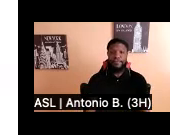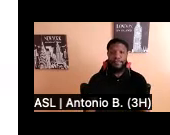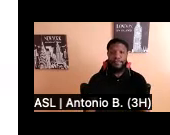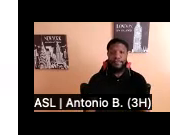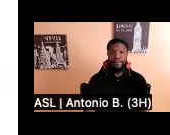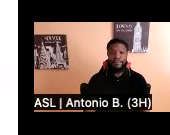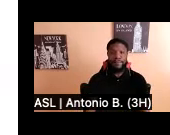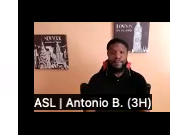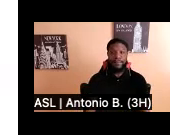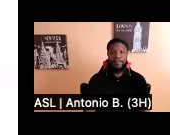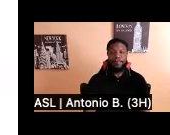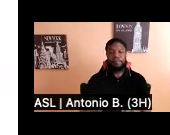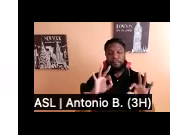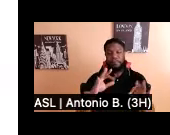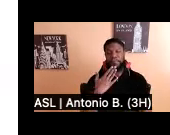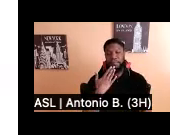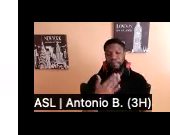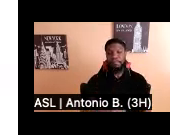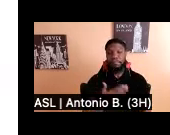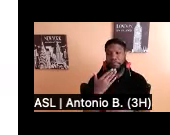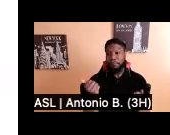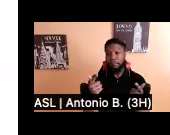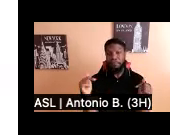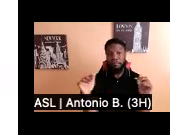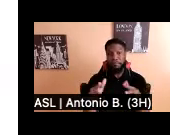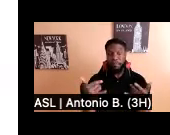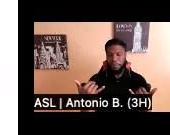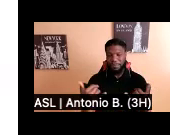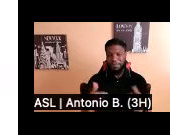presenter] Thank you. Thank you all for being here today. My segment today